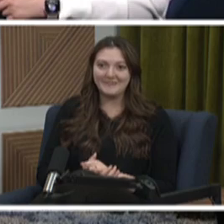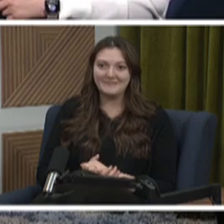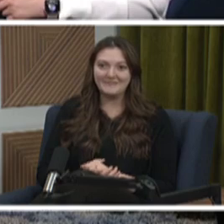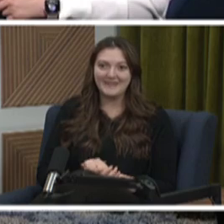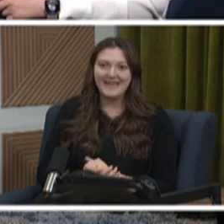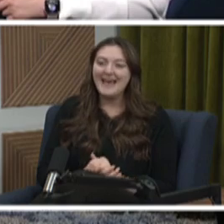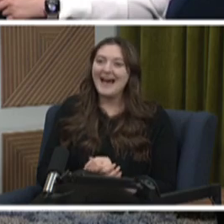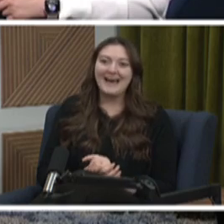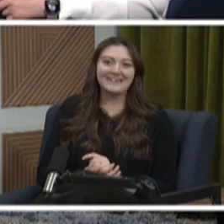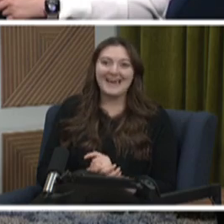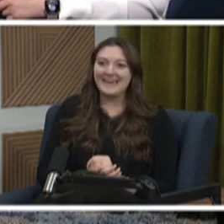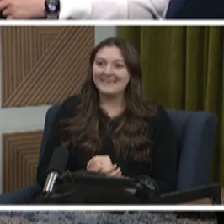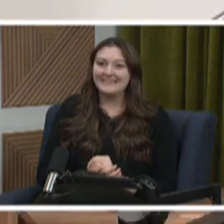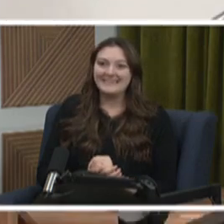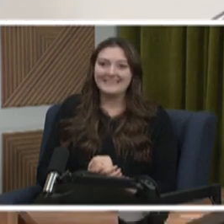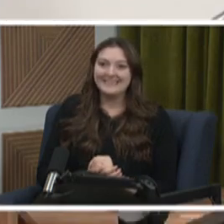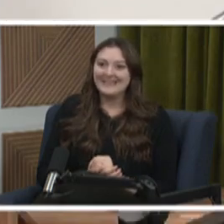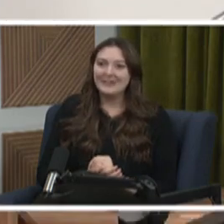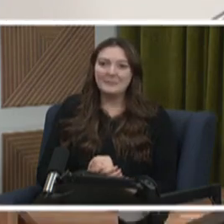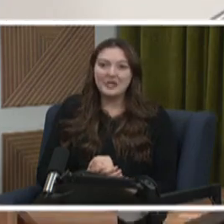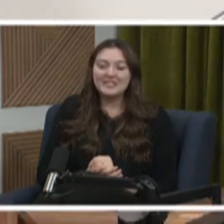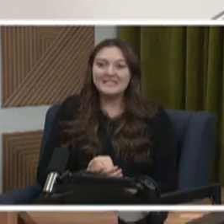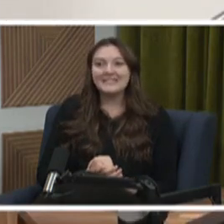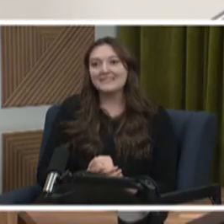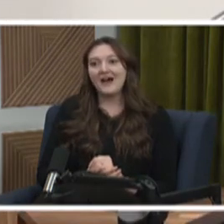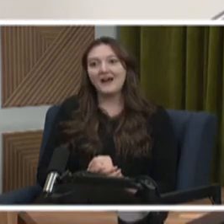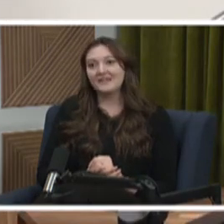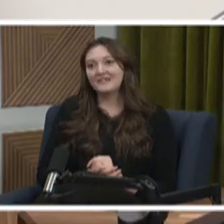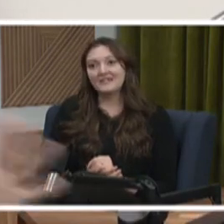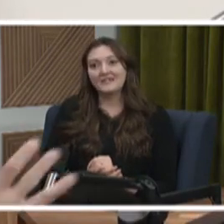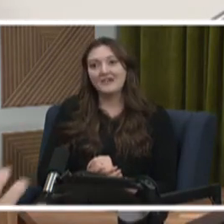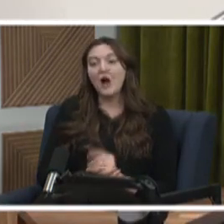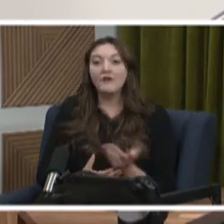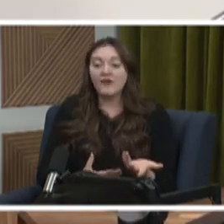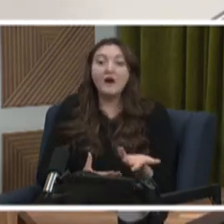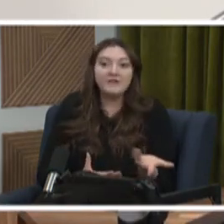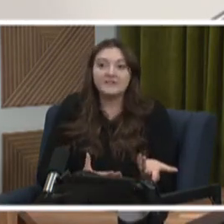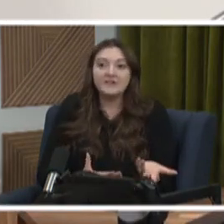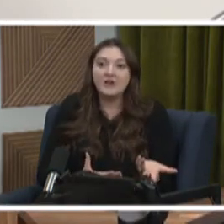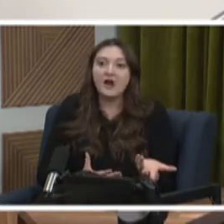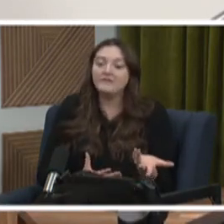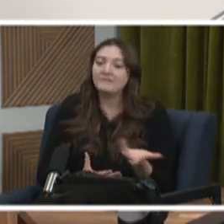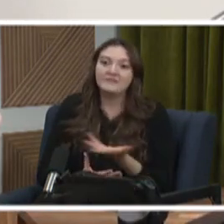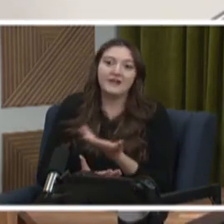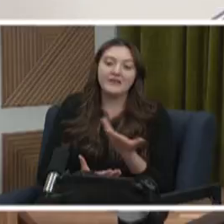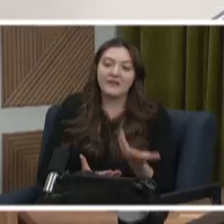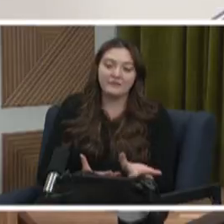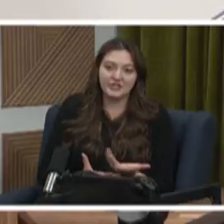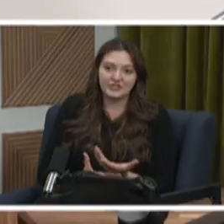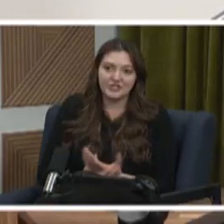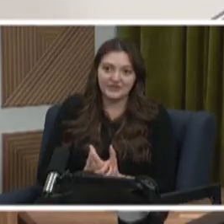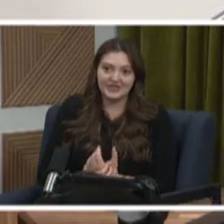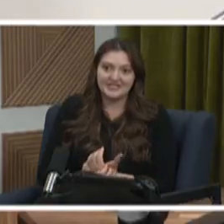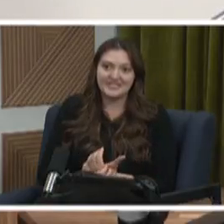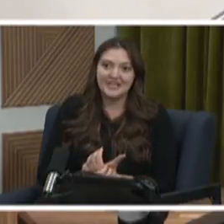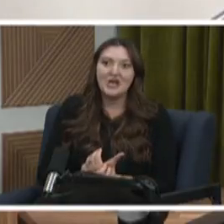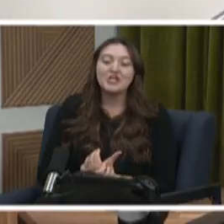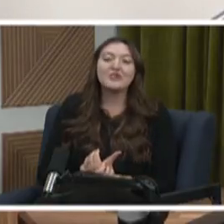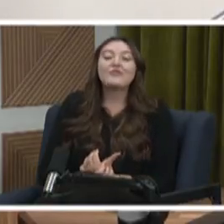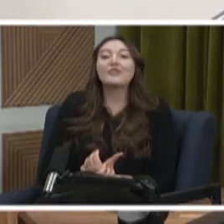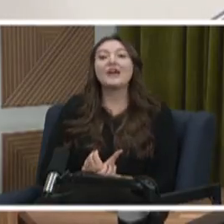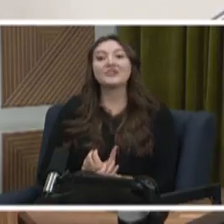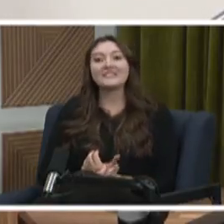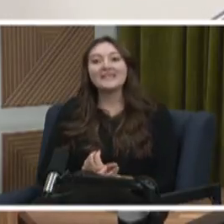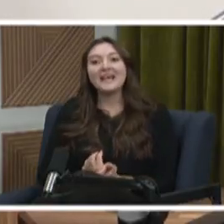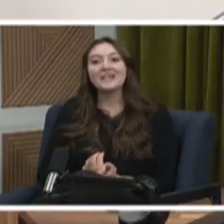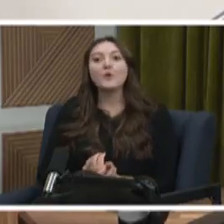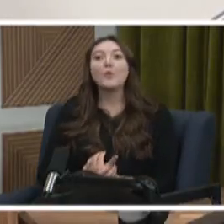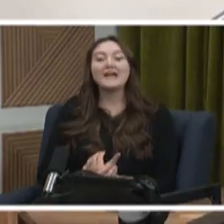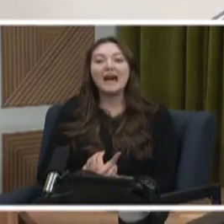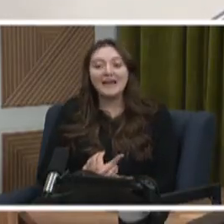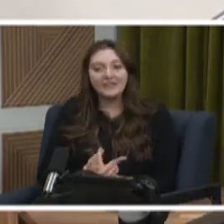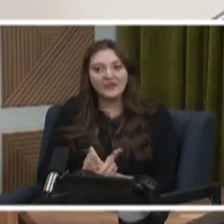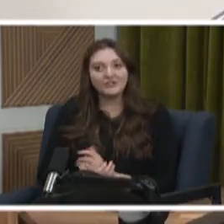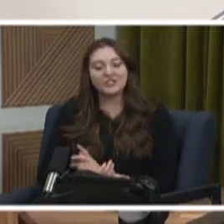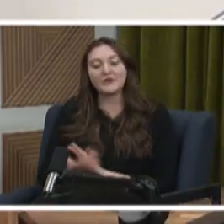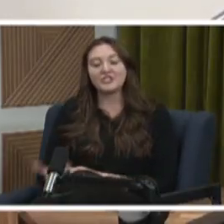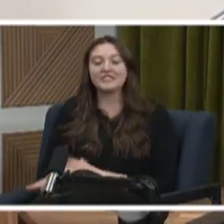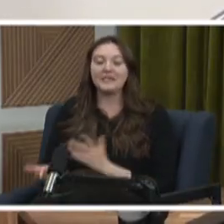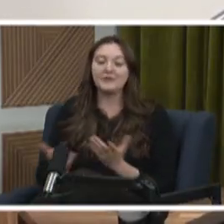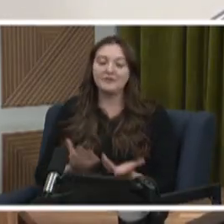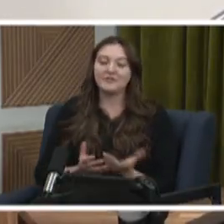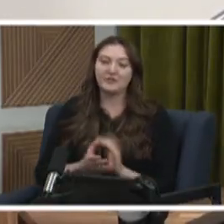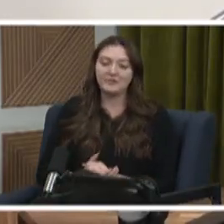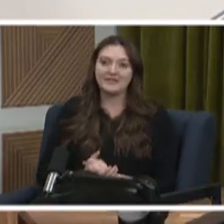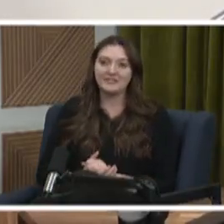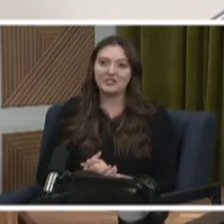Again, the person is not obviously not done enough research for this to fully understand what kind of facial expressions need to be used for the message.